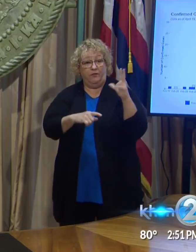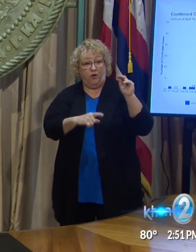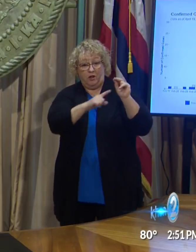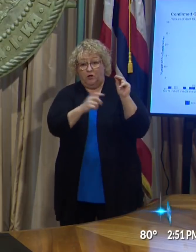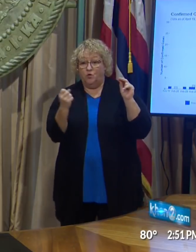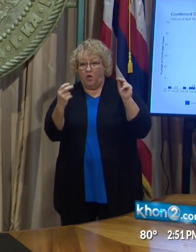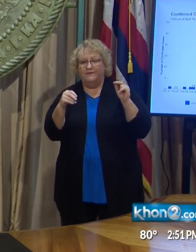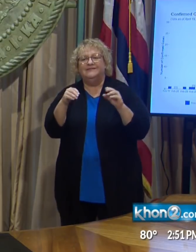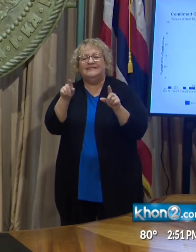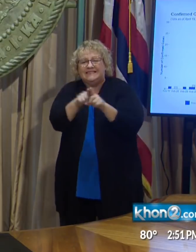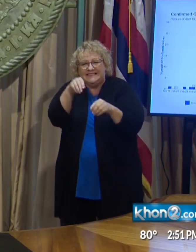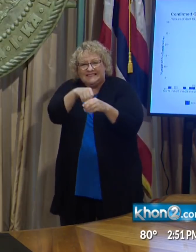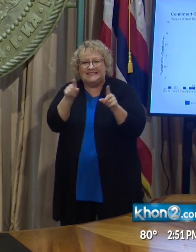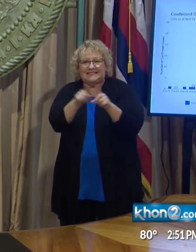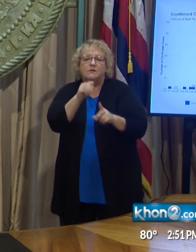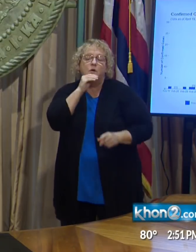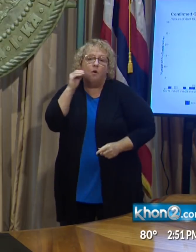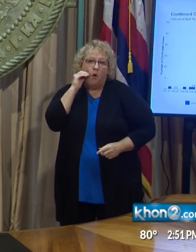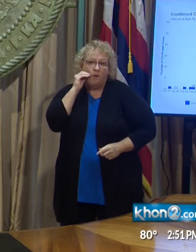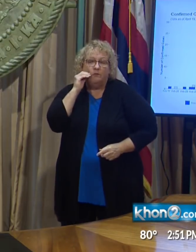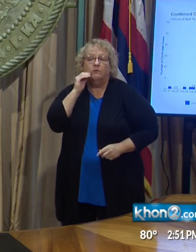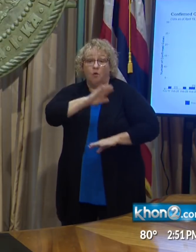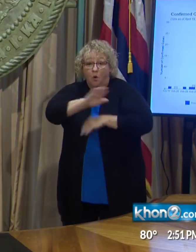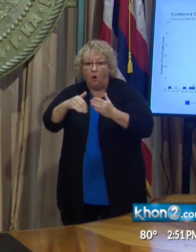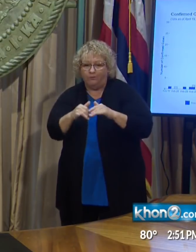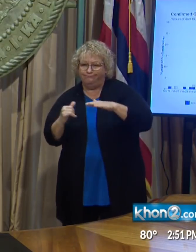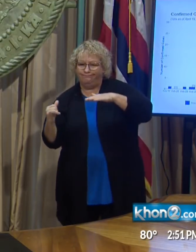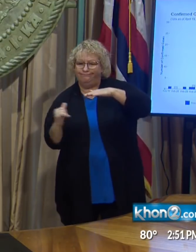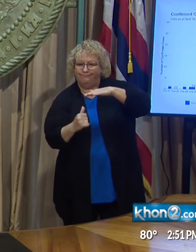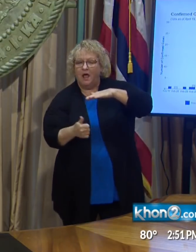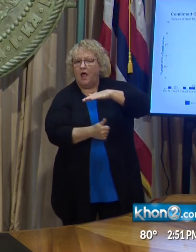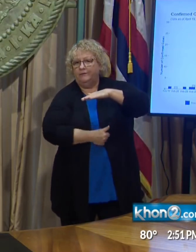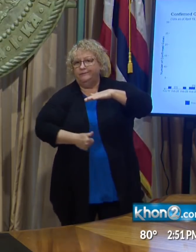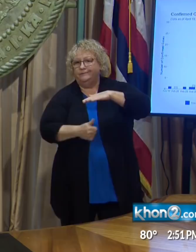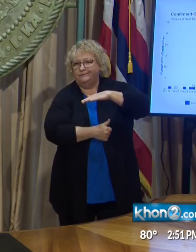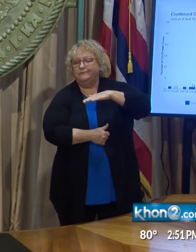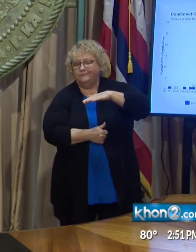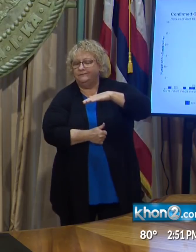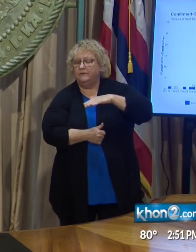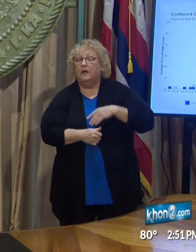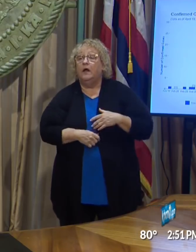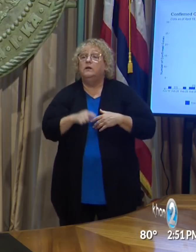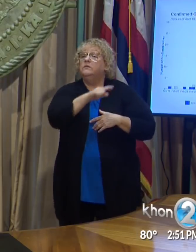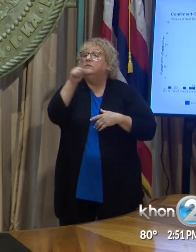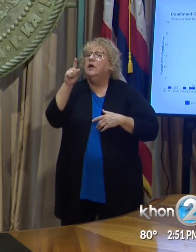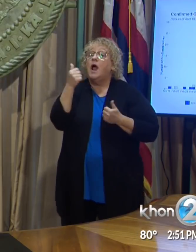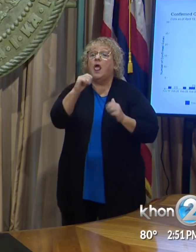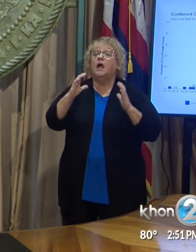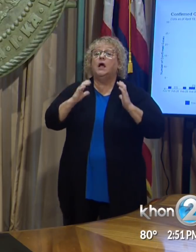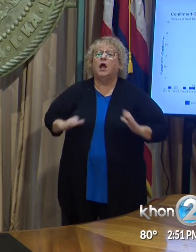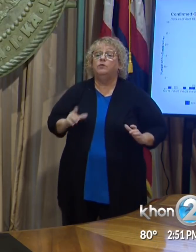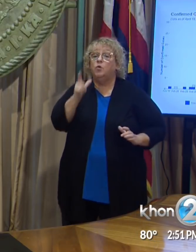THIS INCLUDES 18 EMPLOYEES AND 12 HOUSEHOLD MEMBERS ALL OF HOME ARE IN ISOLATION -- ALL OF WHOM